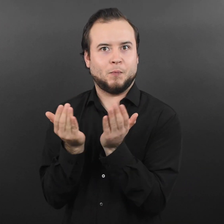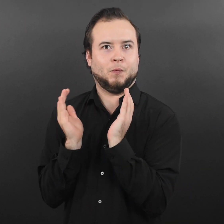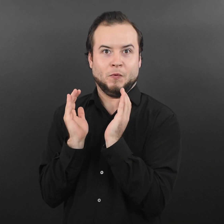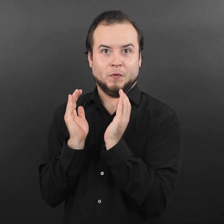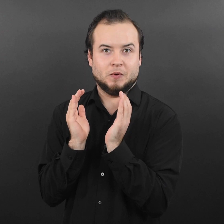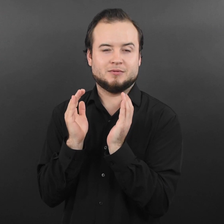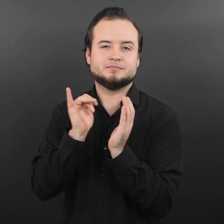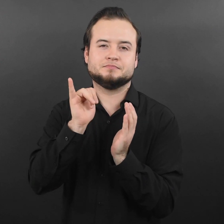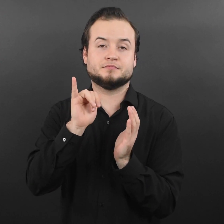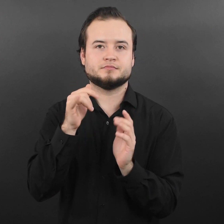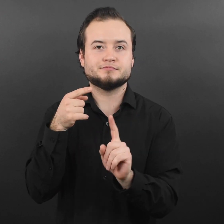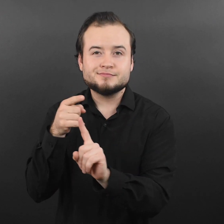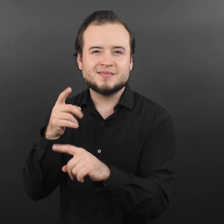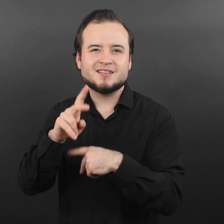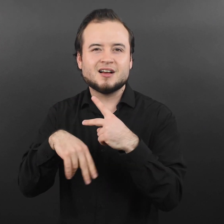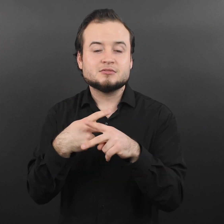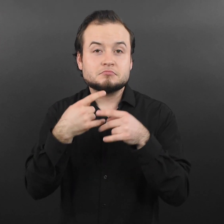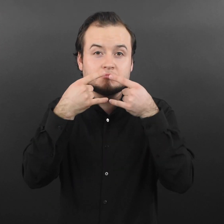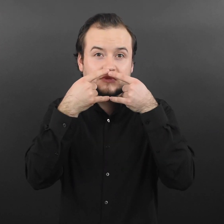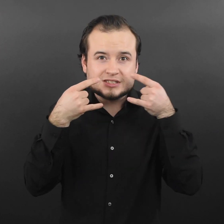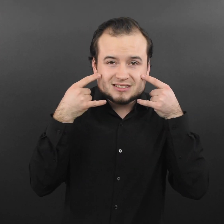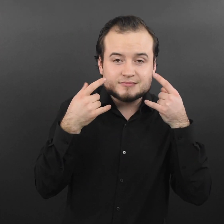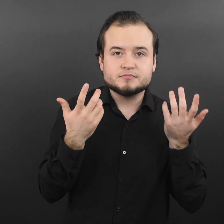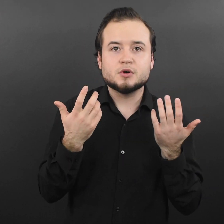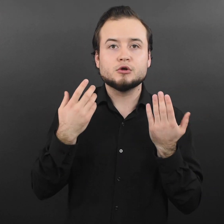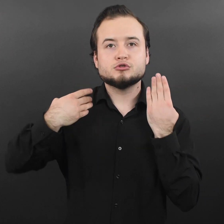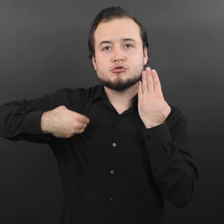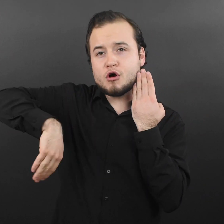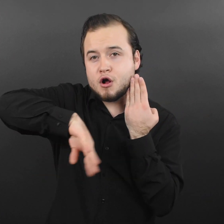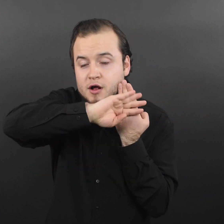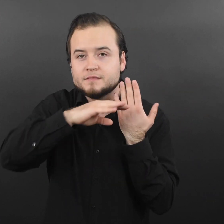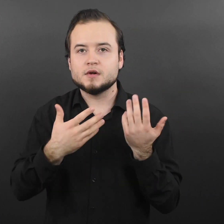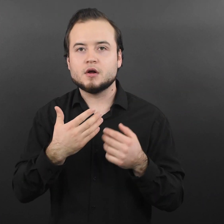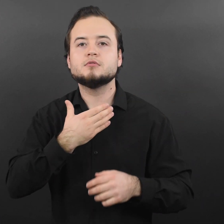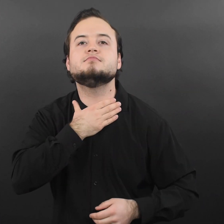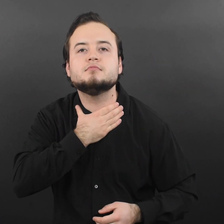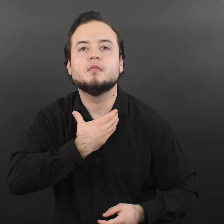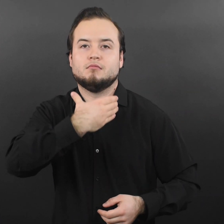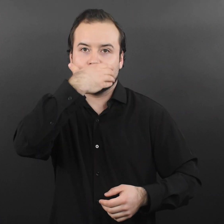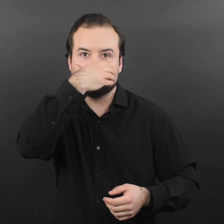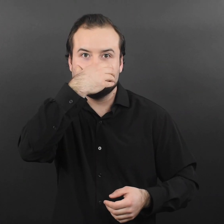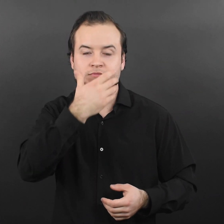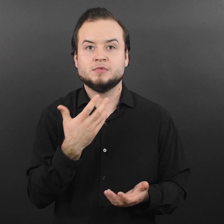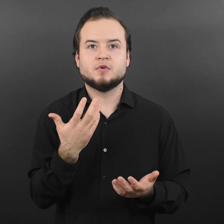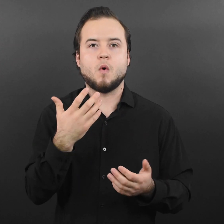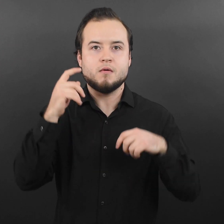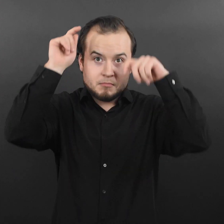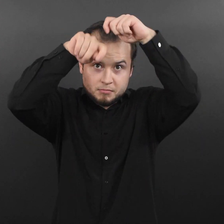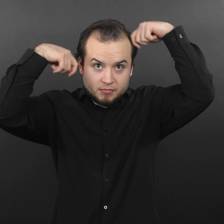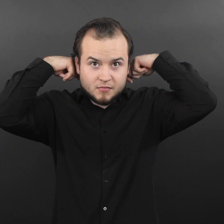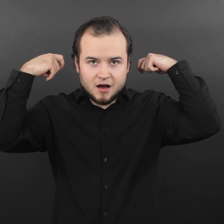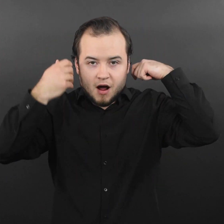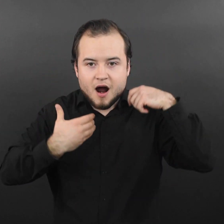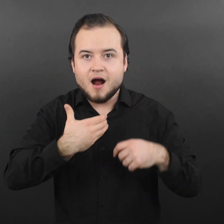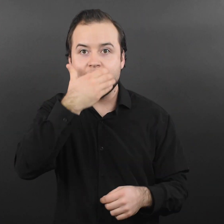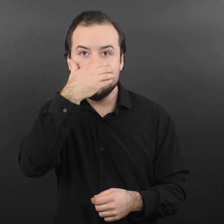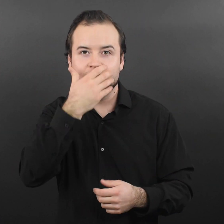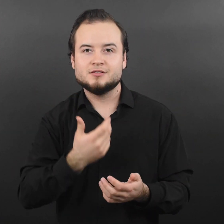certain types of masks, scarves, neck gaiters, or bandannas. They are not as